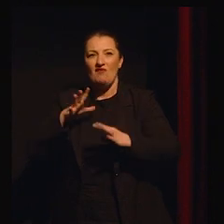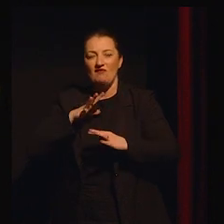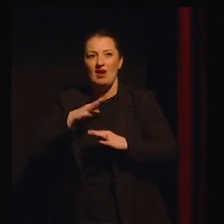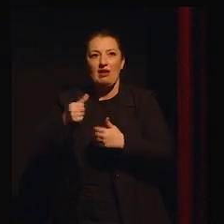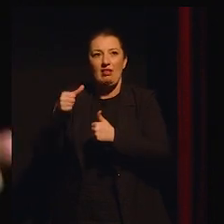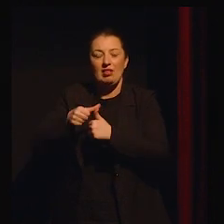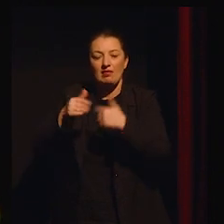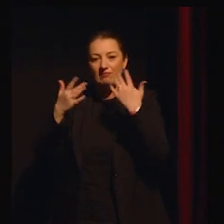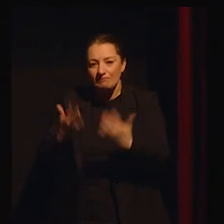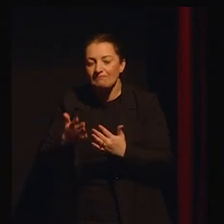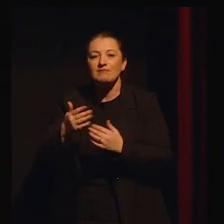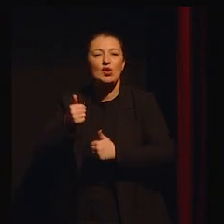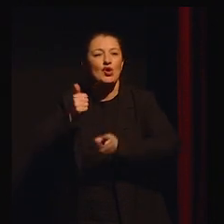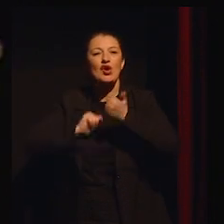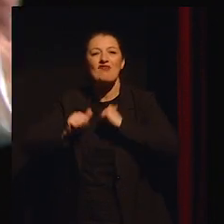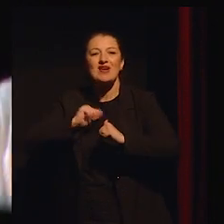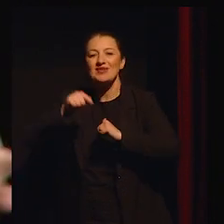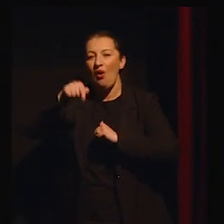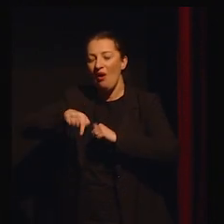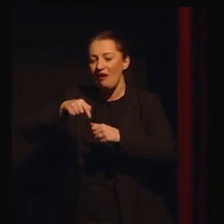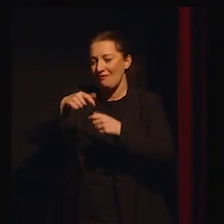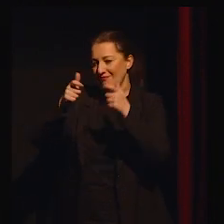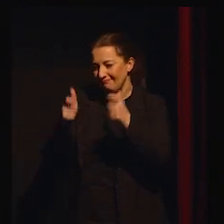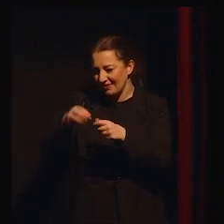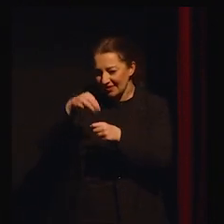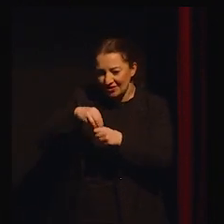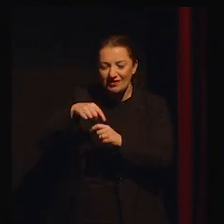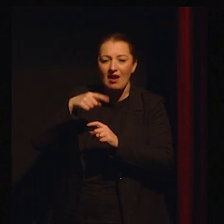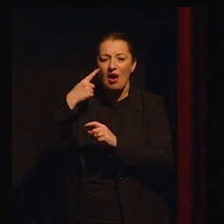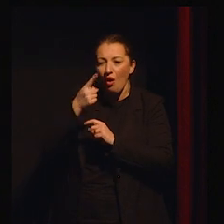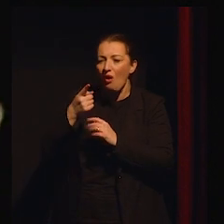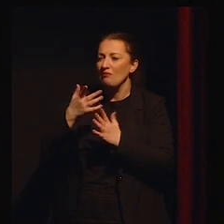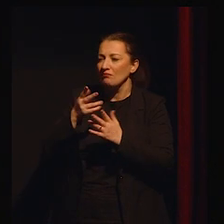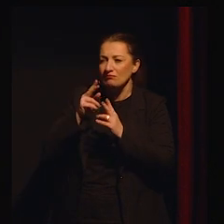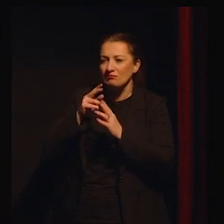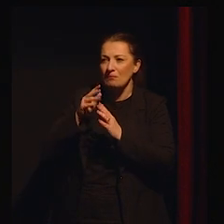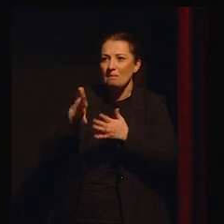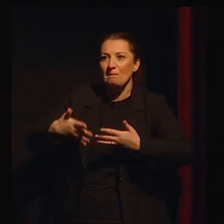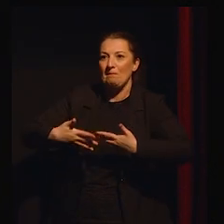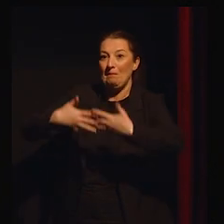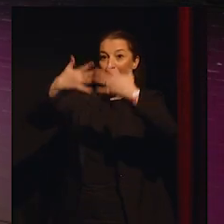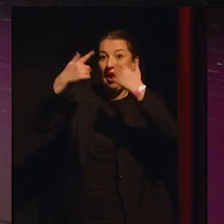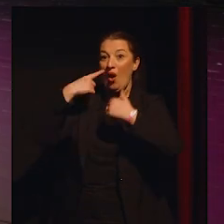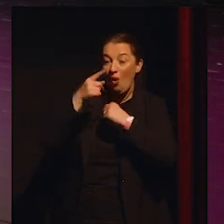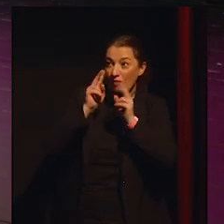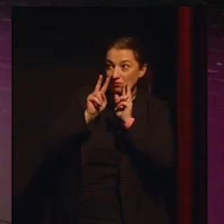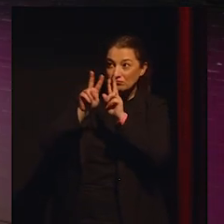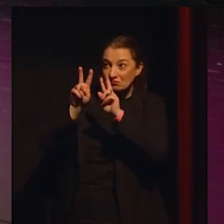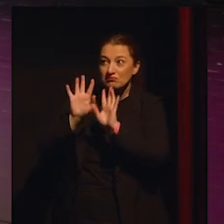and looking at the people that went by at the campus, and looking at the buildings, I suddenly asked myself this question: